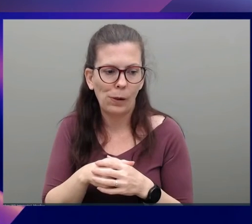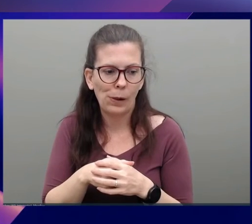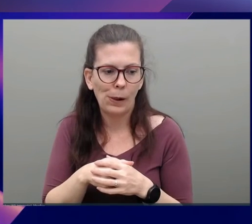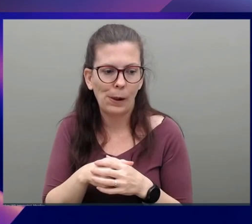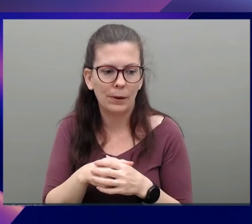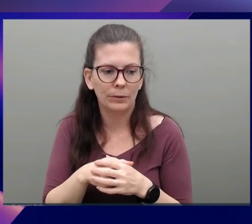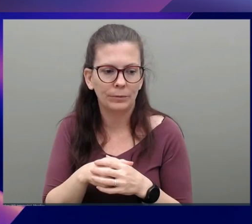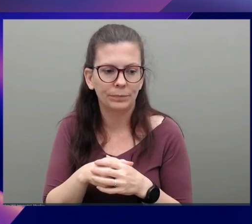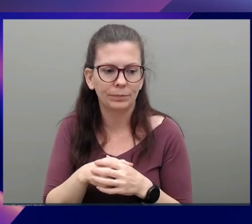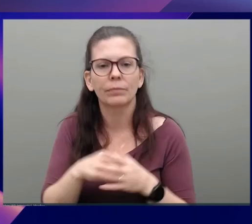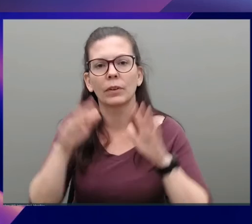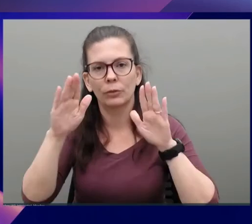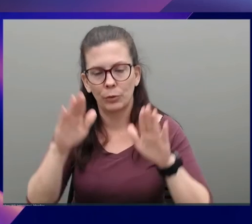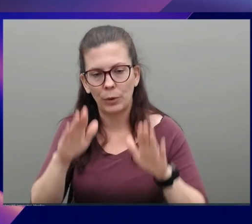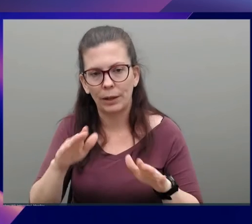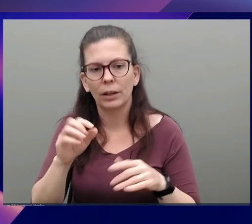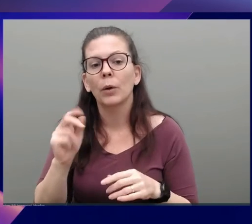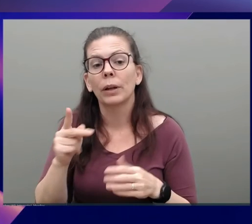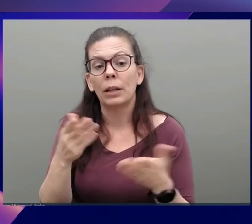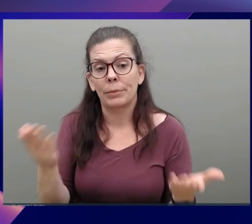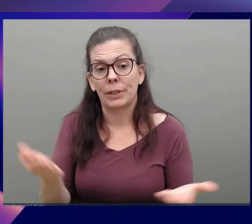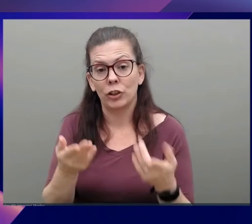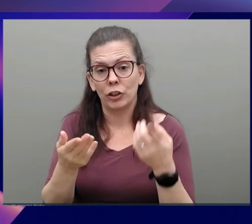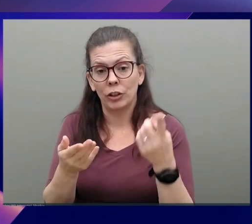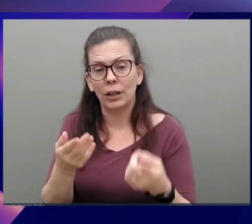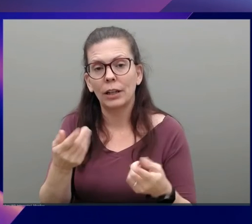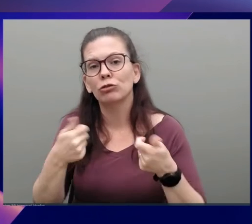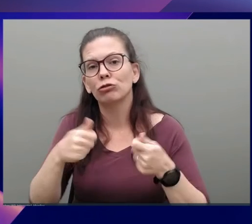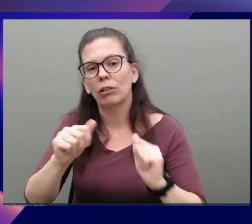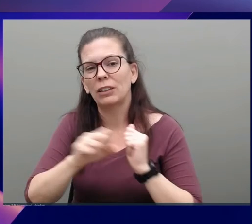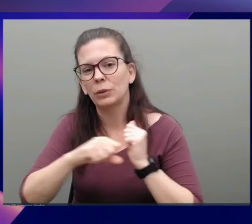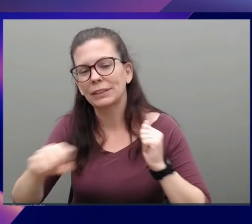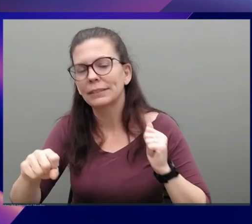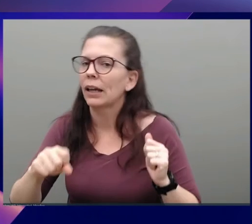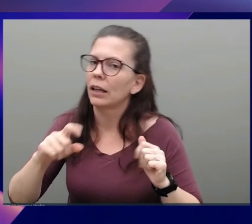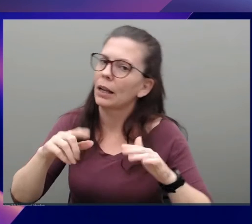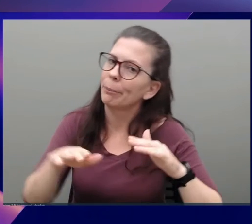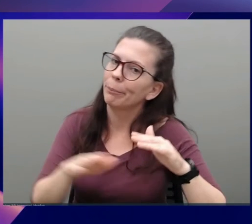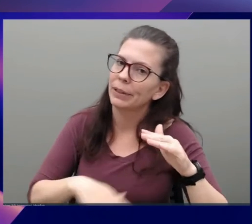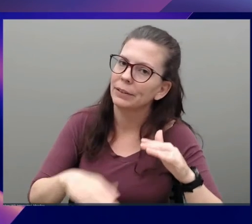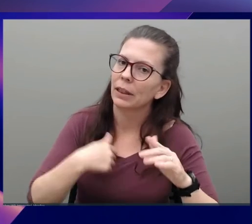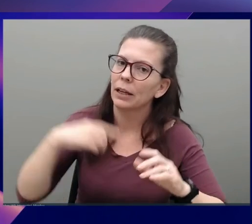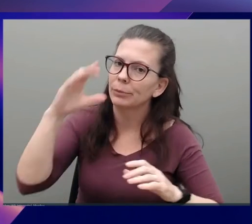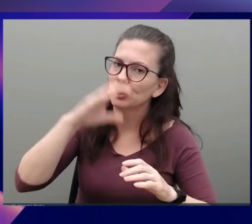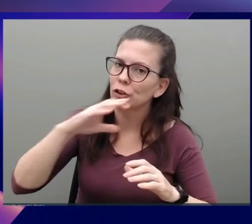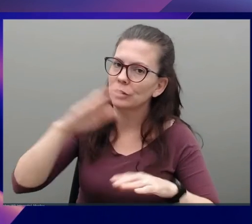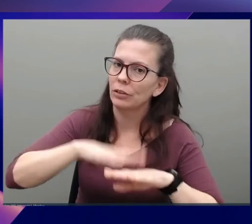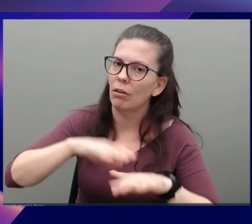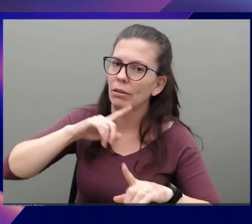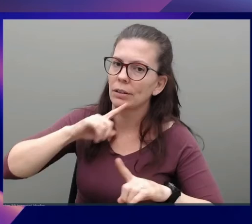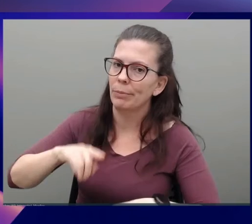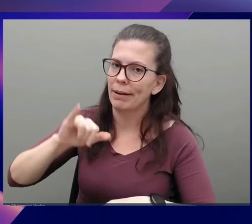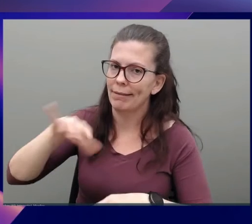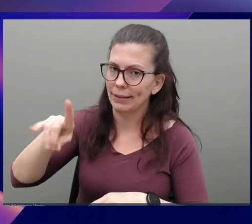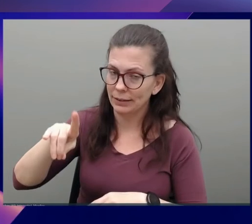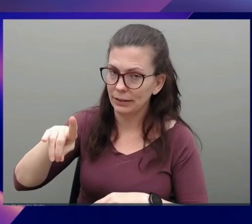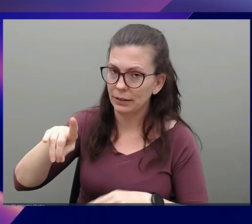And so what I'm doing here, I'm gonna try and expand it, basically, I'm searching on that command ID. Yep. - And what I'm looking for